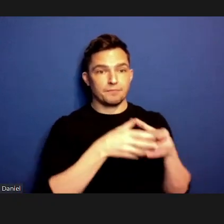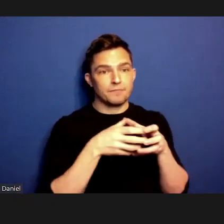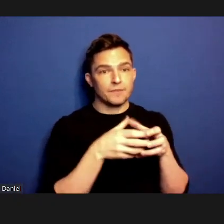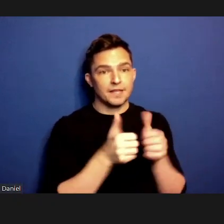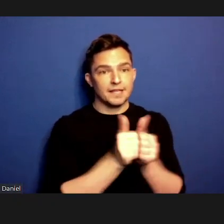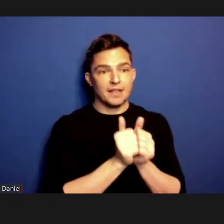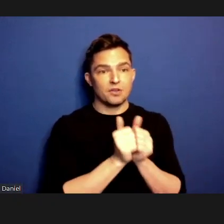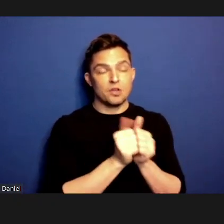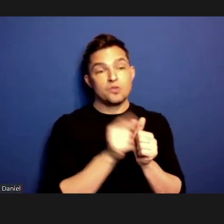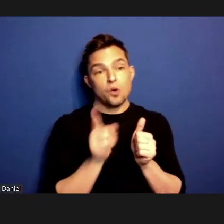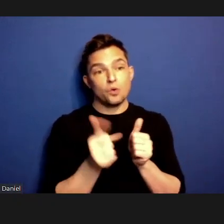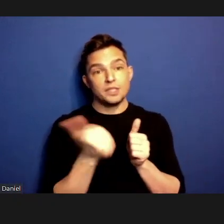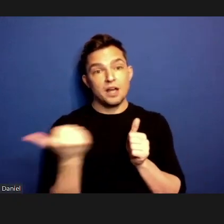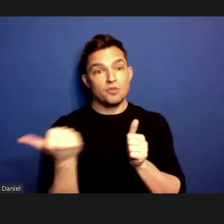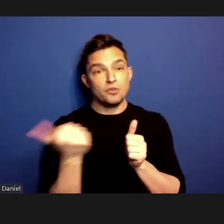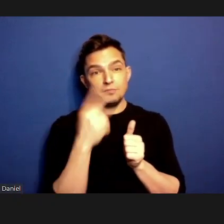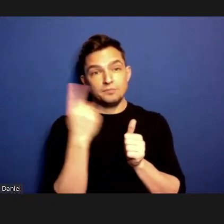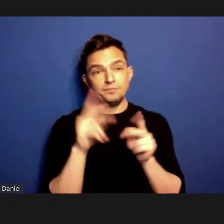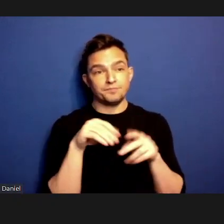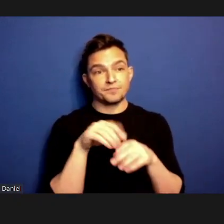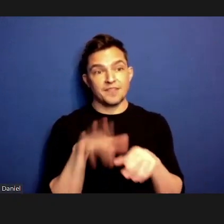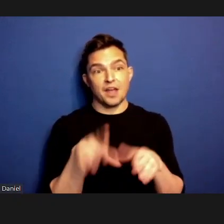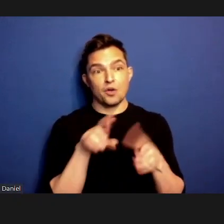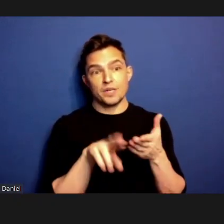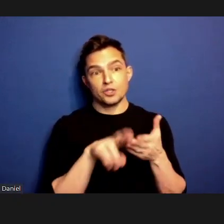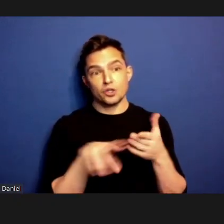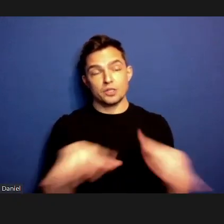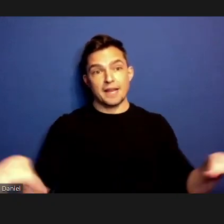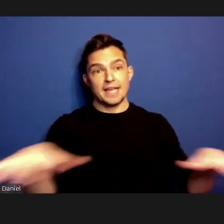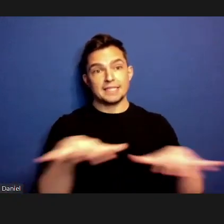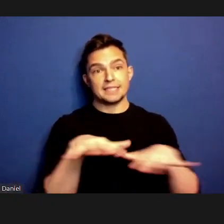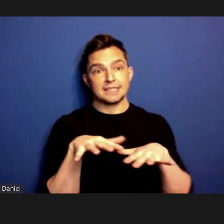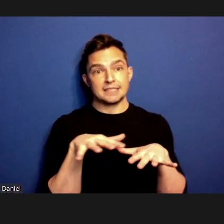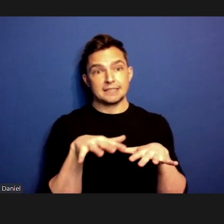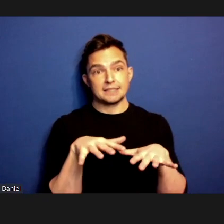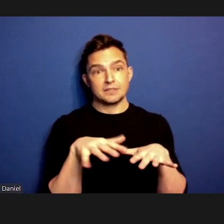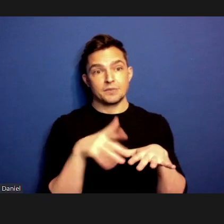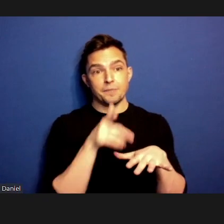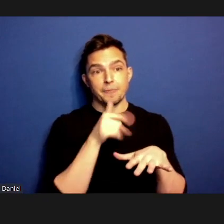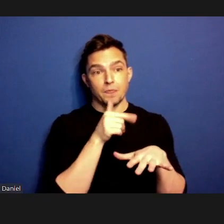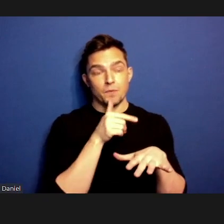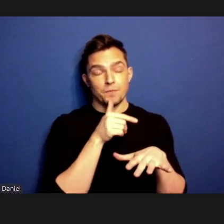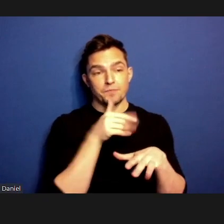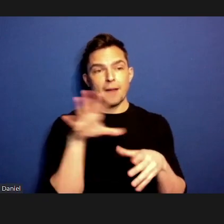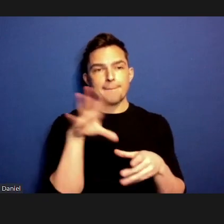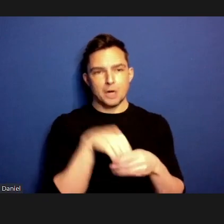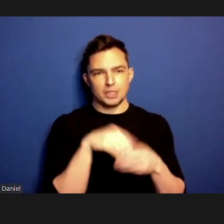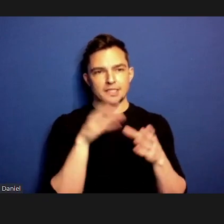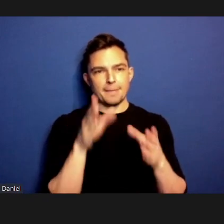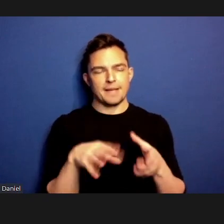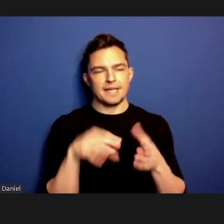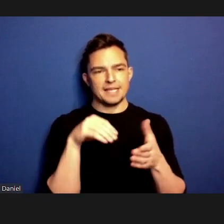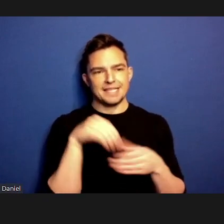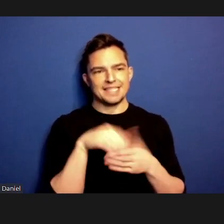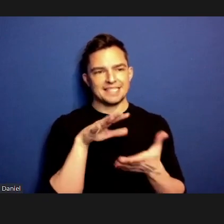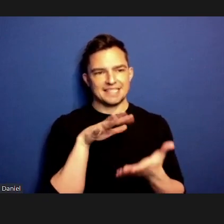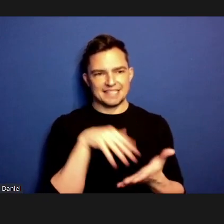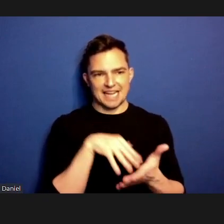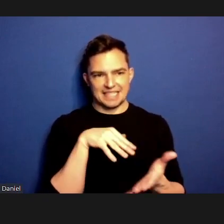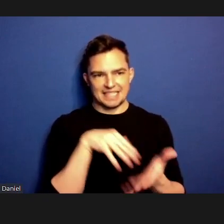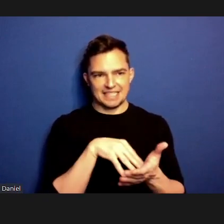The only other black people in that research space were participants in a study. participants